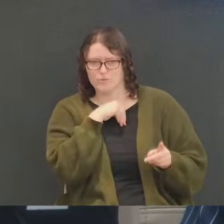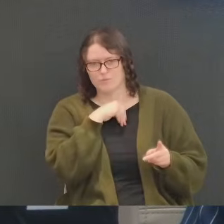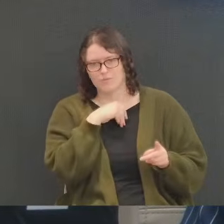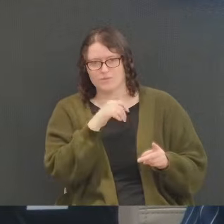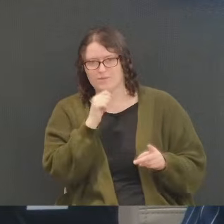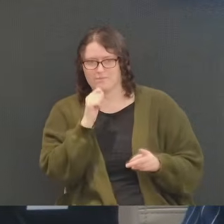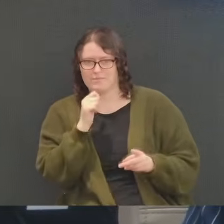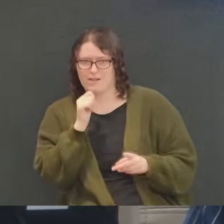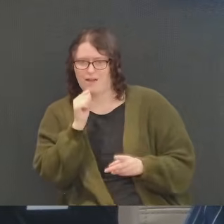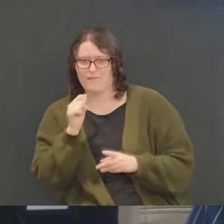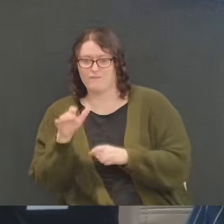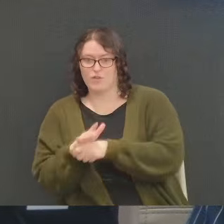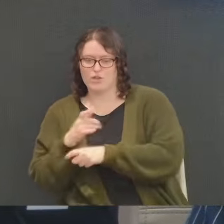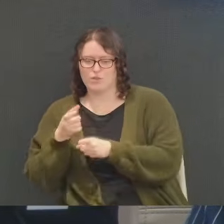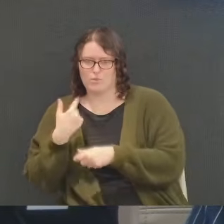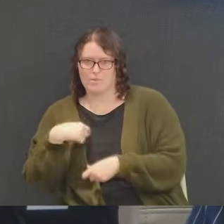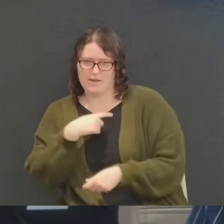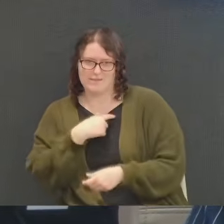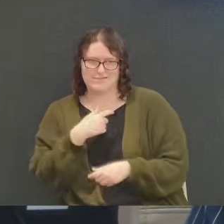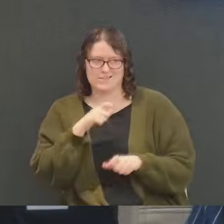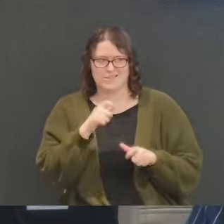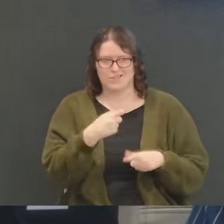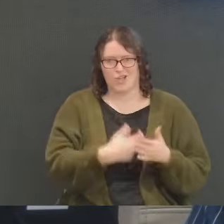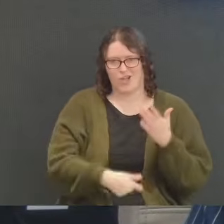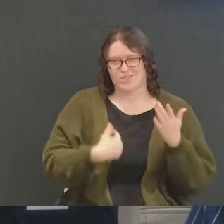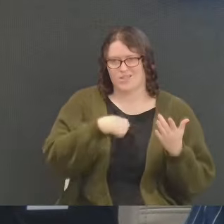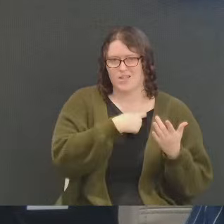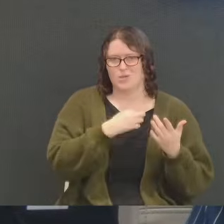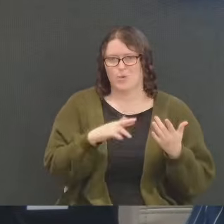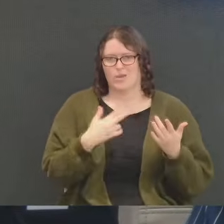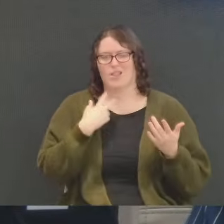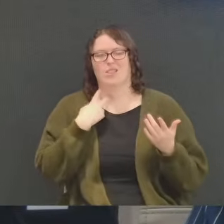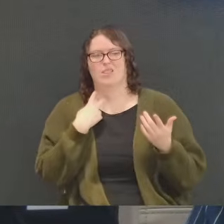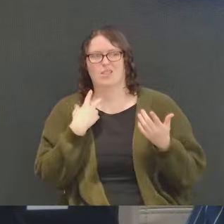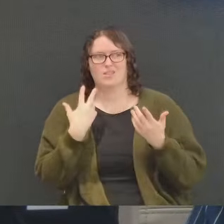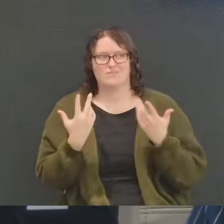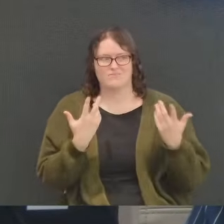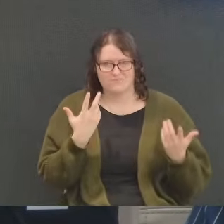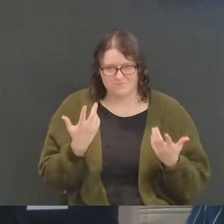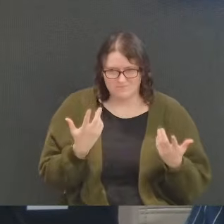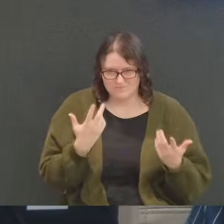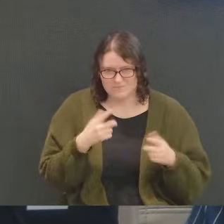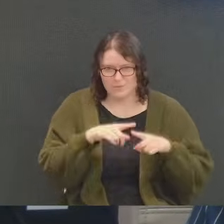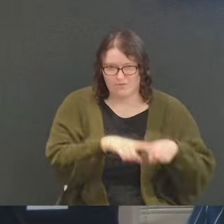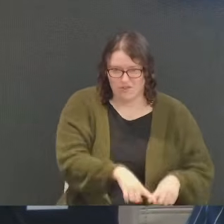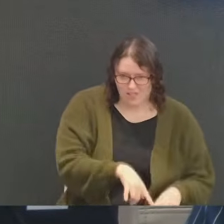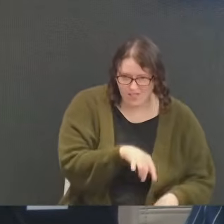it can cost us or put us in a situation where our backs are against the wall. So maybe it's not this